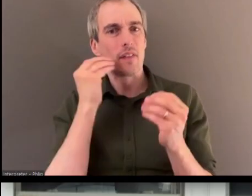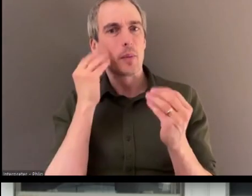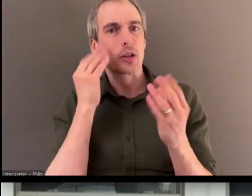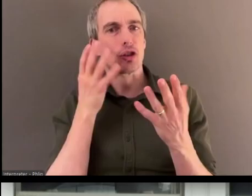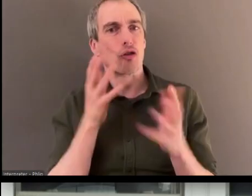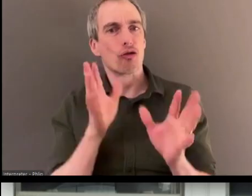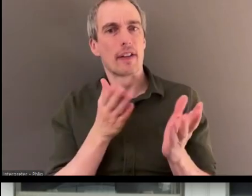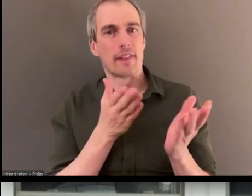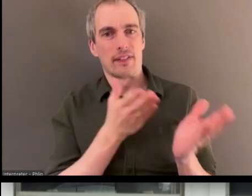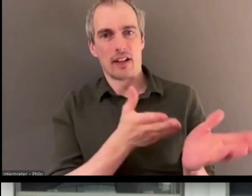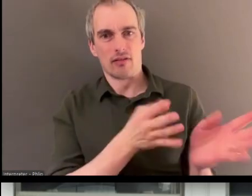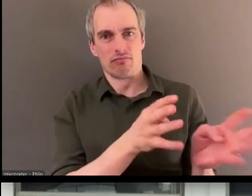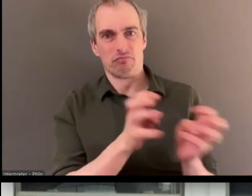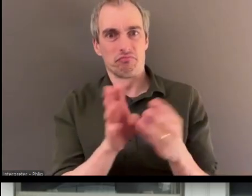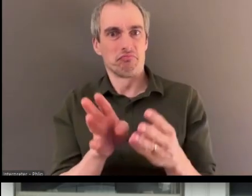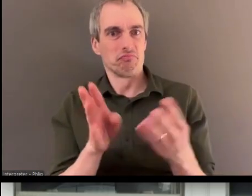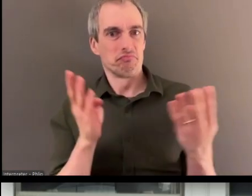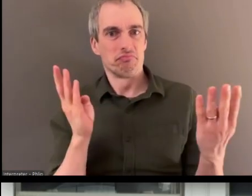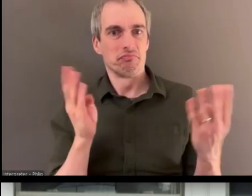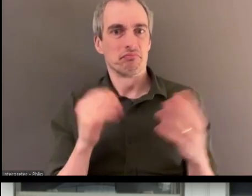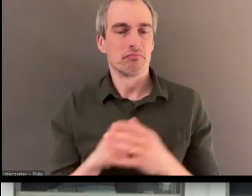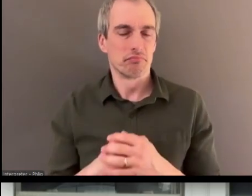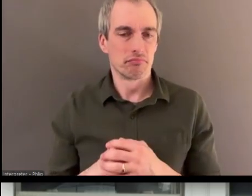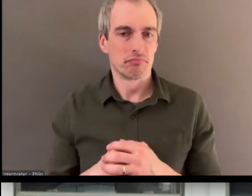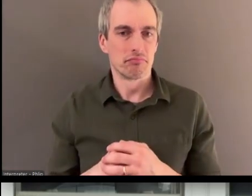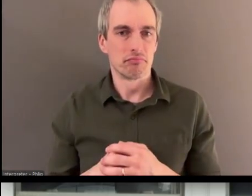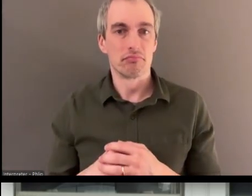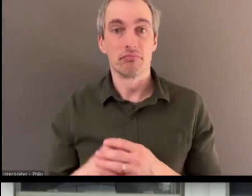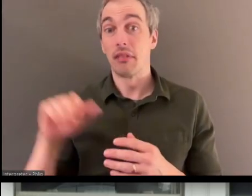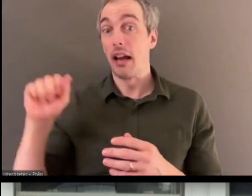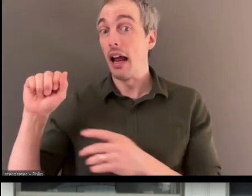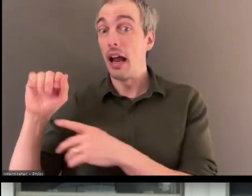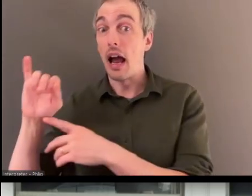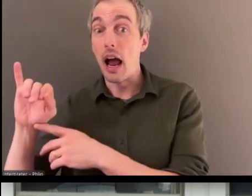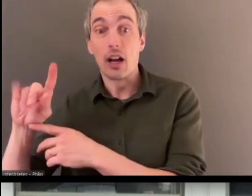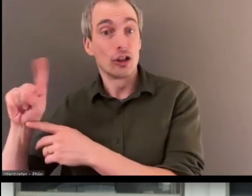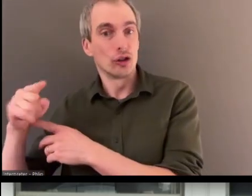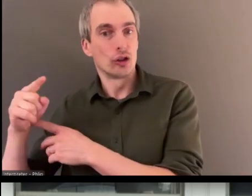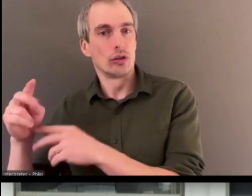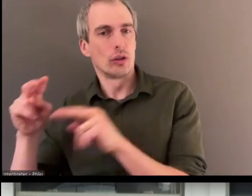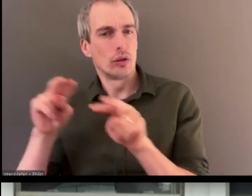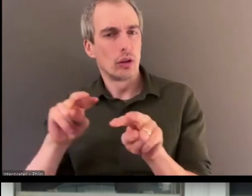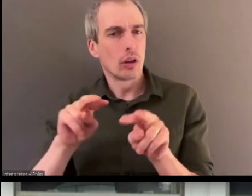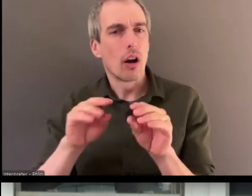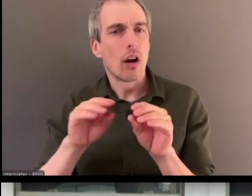And we're asking the AI agent to just simply correct the disparity it's seeing between the